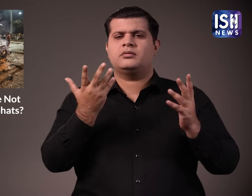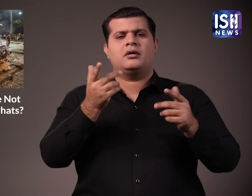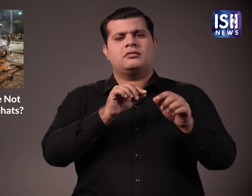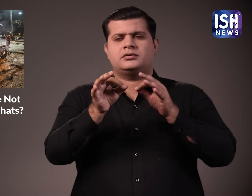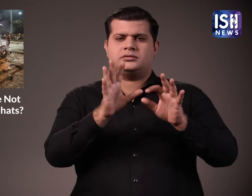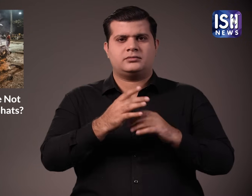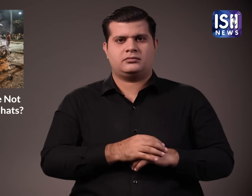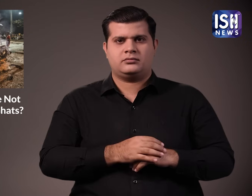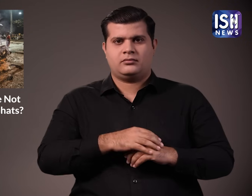Let me explain.